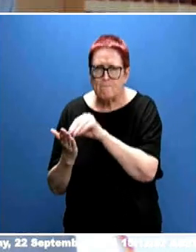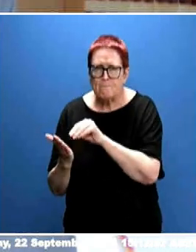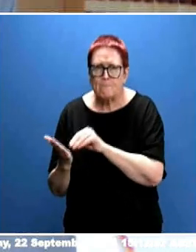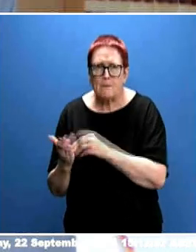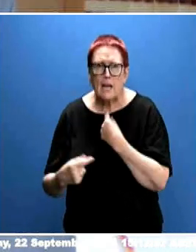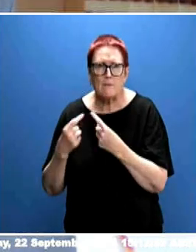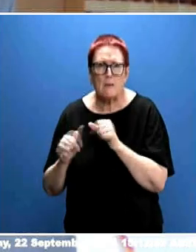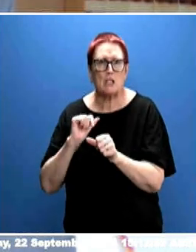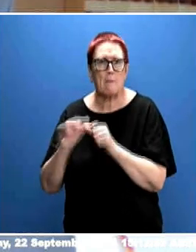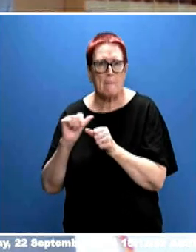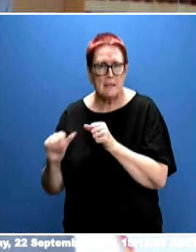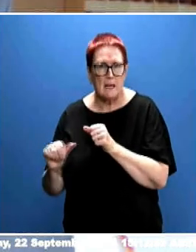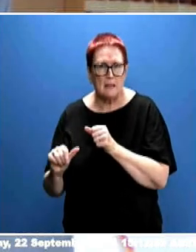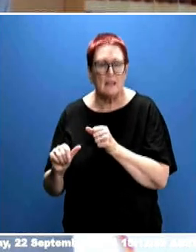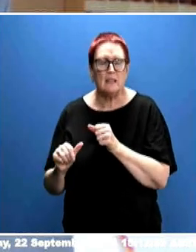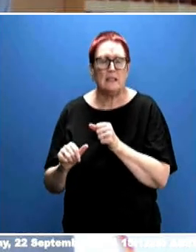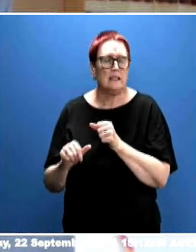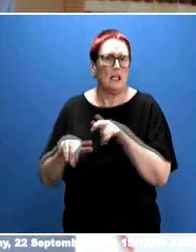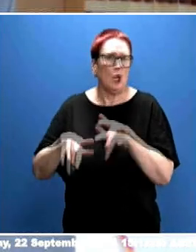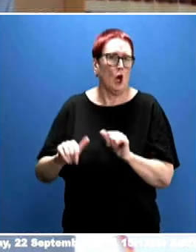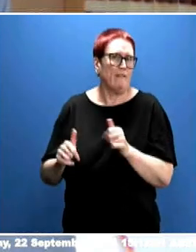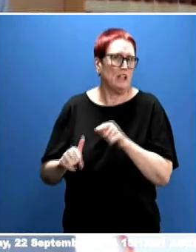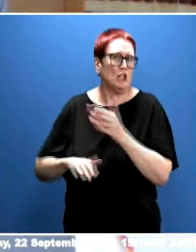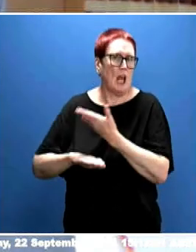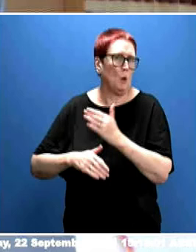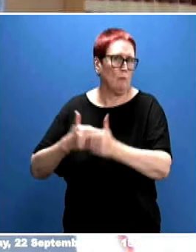so that is a work in progress, Mr Power. All right.